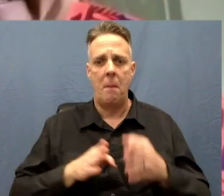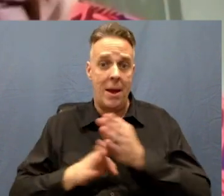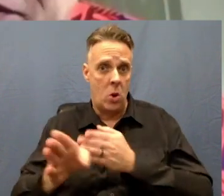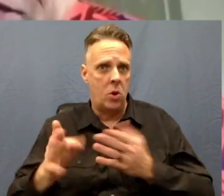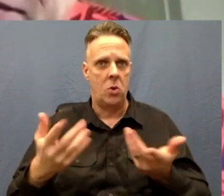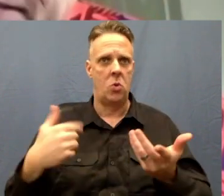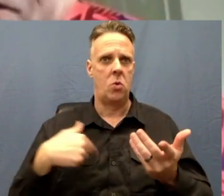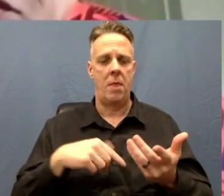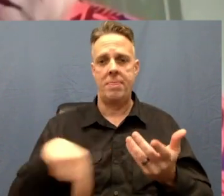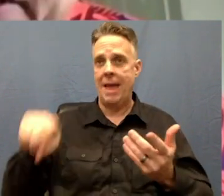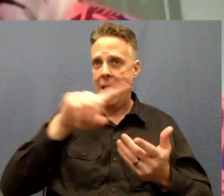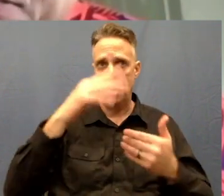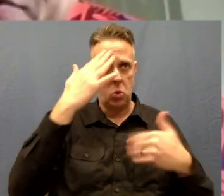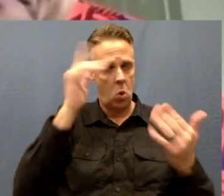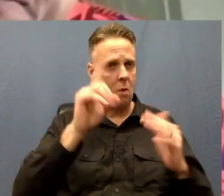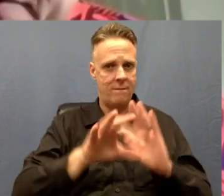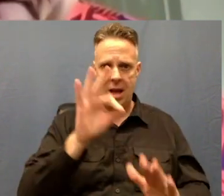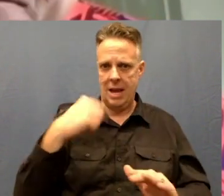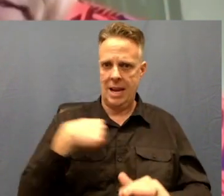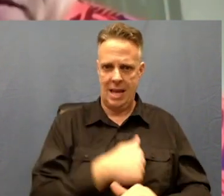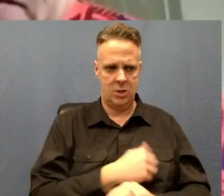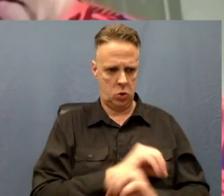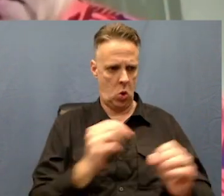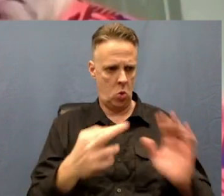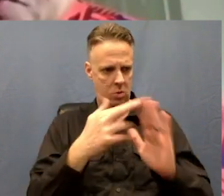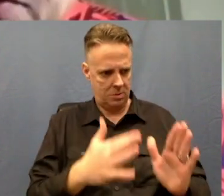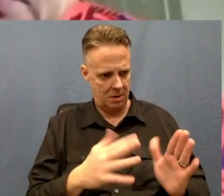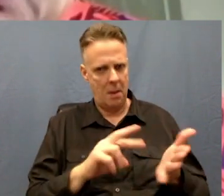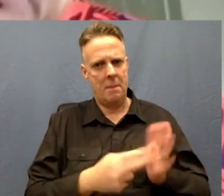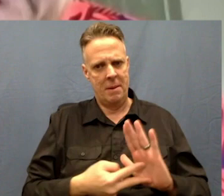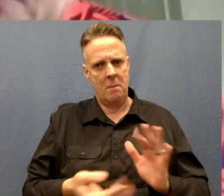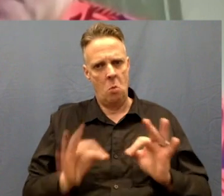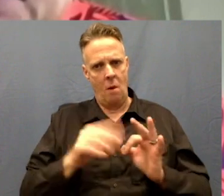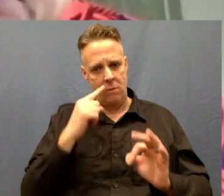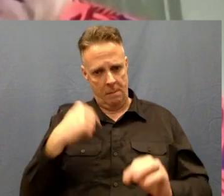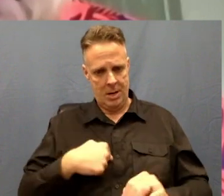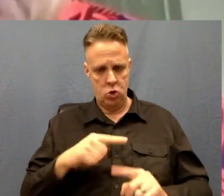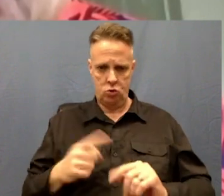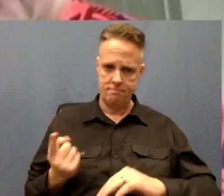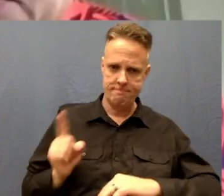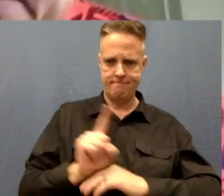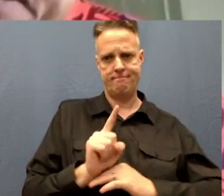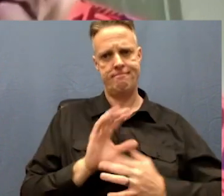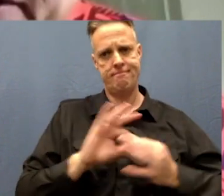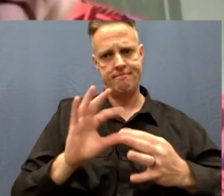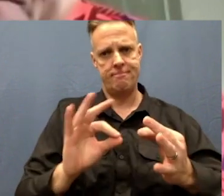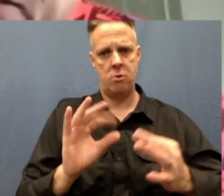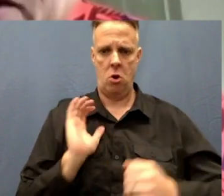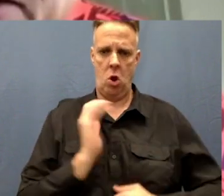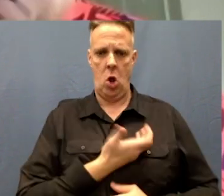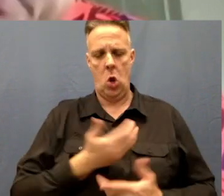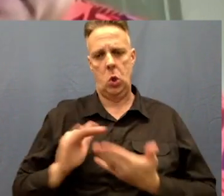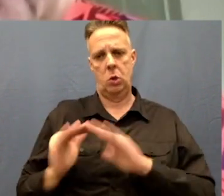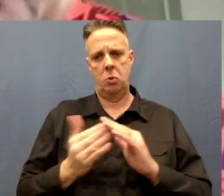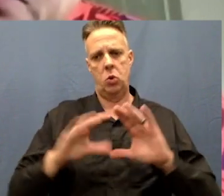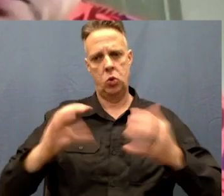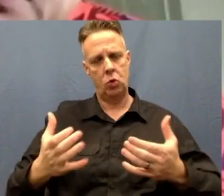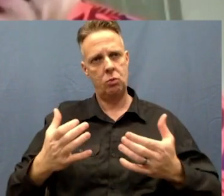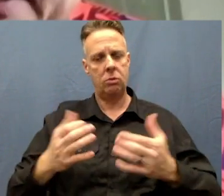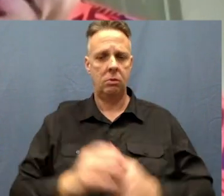NOT KNOW WHERE TO FIND US. SO IT'S IMPORTANT FOR ME TO SHARE THE VOICES OF OUR COMMUNITY.